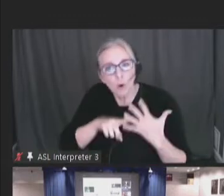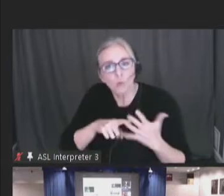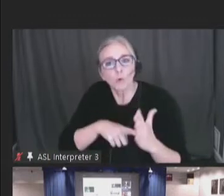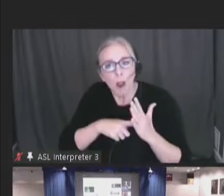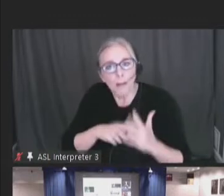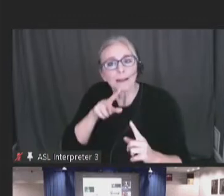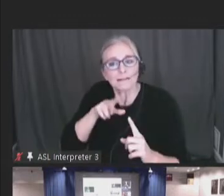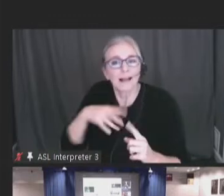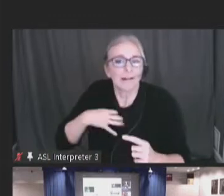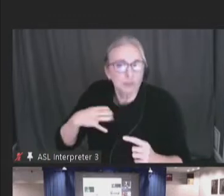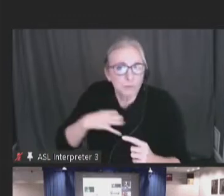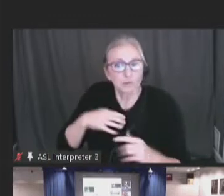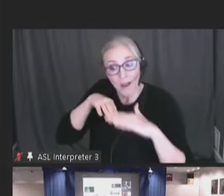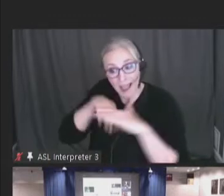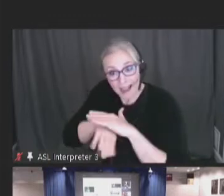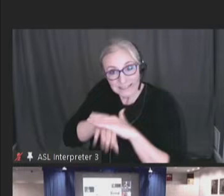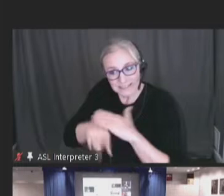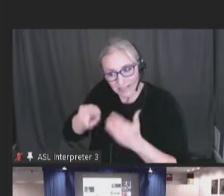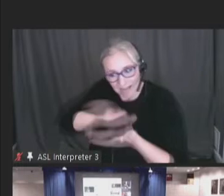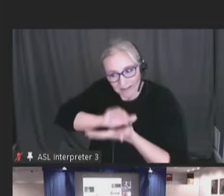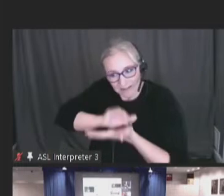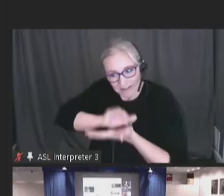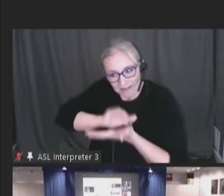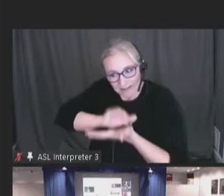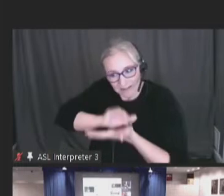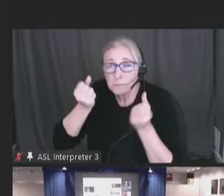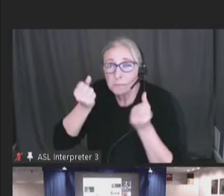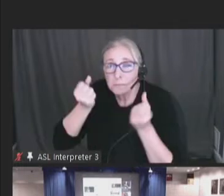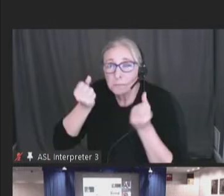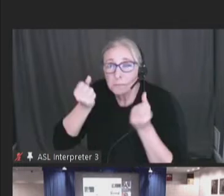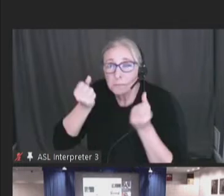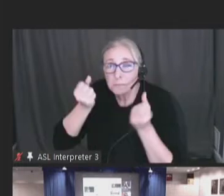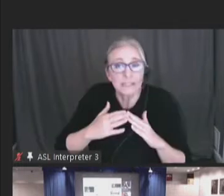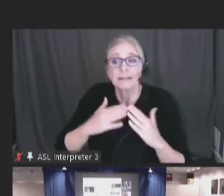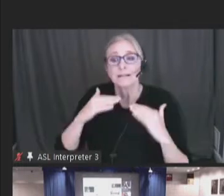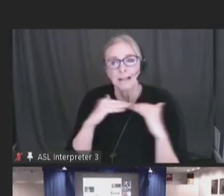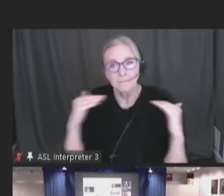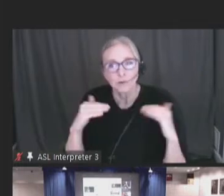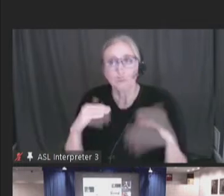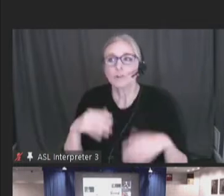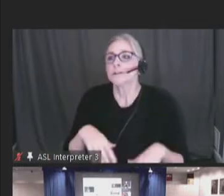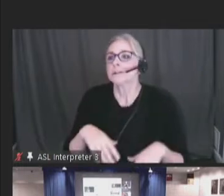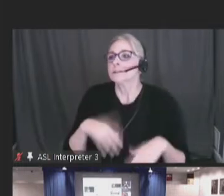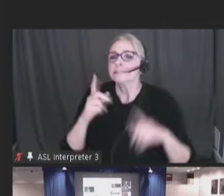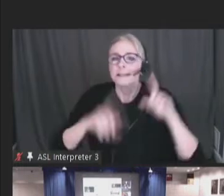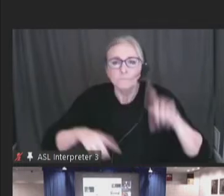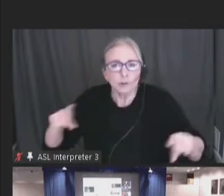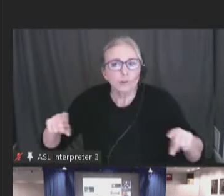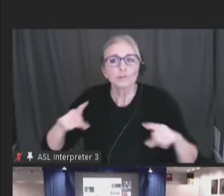funding. And so, many community-level, diverse in language and culture,